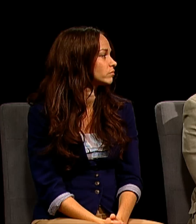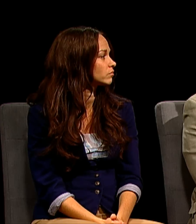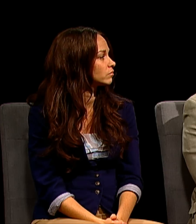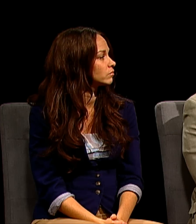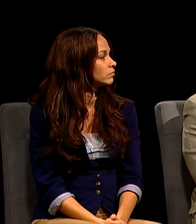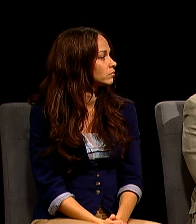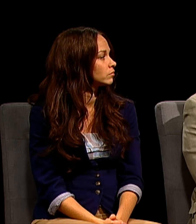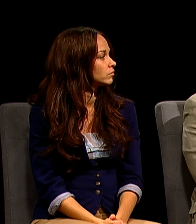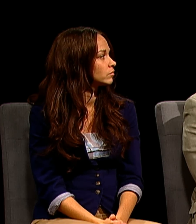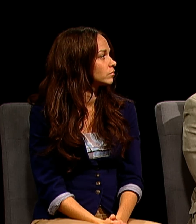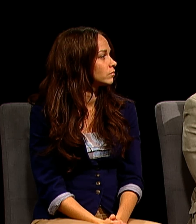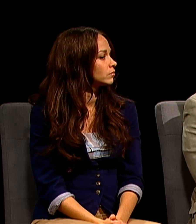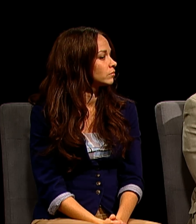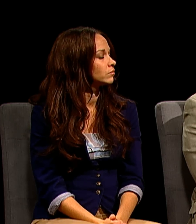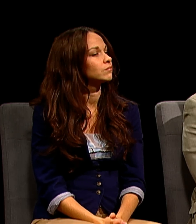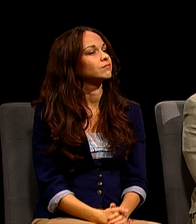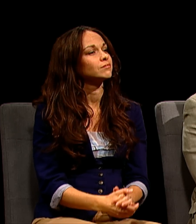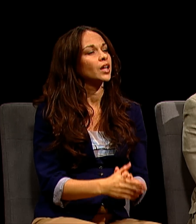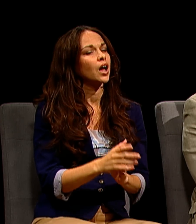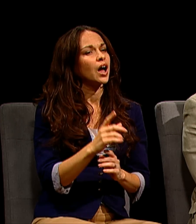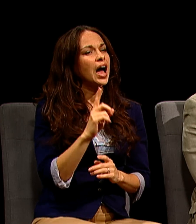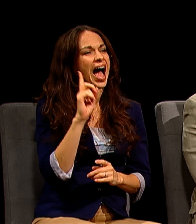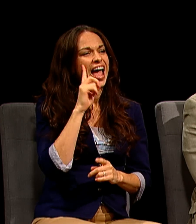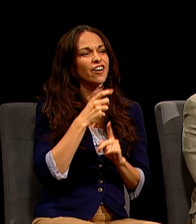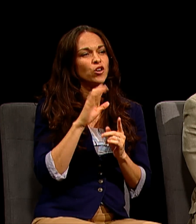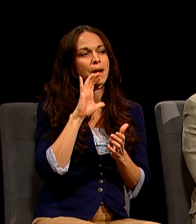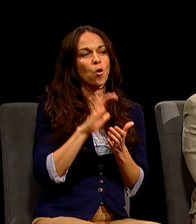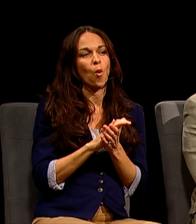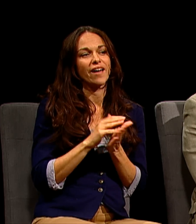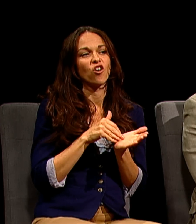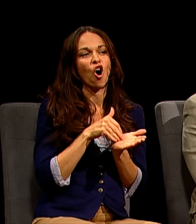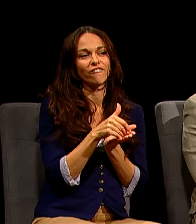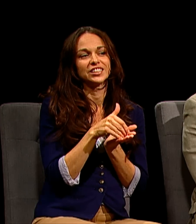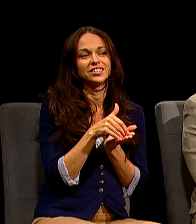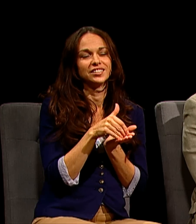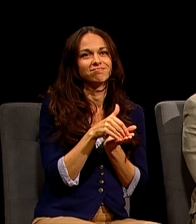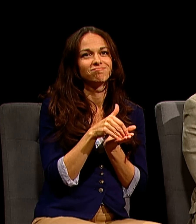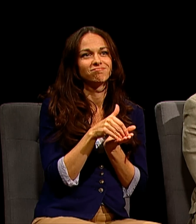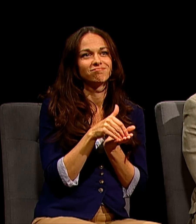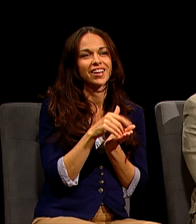I hear from my wife a lot about these things and sometimes it's just not pretty.